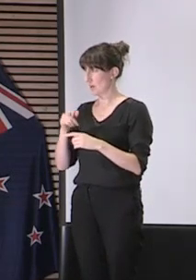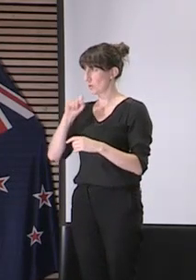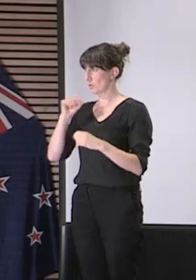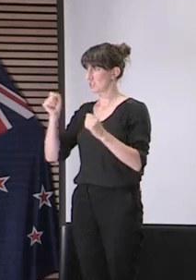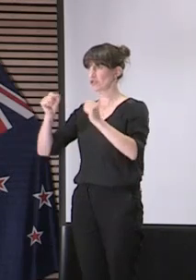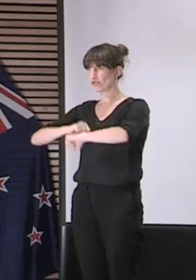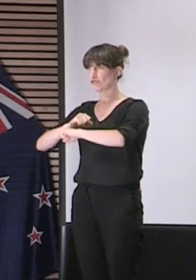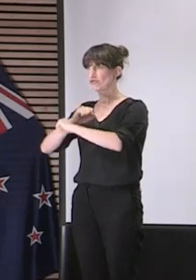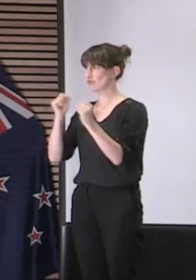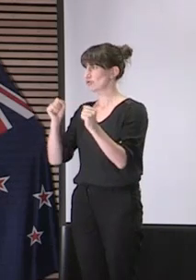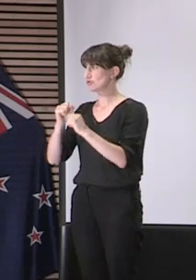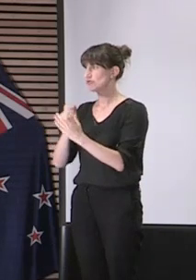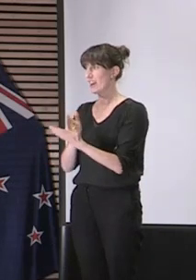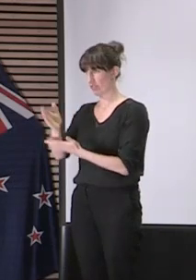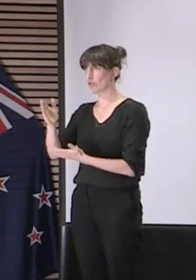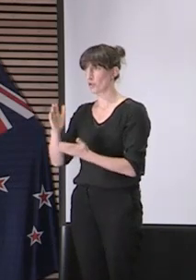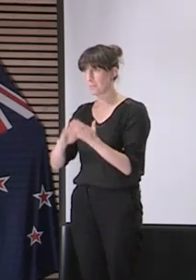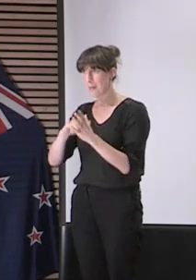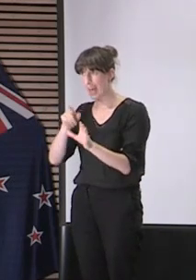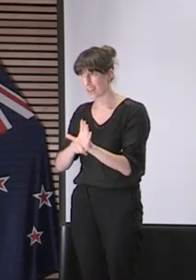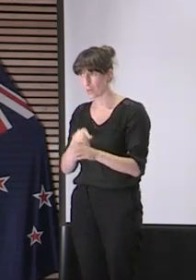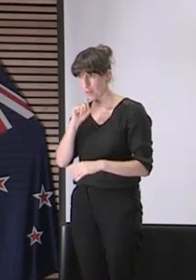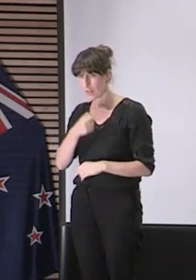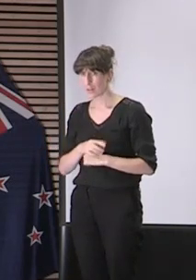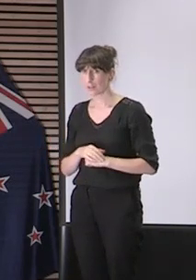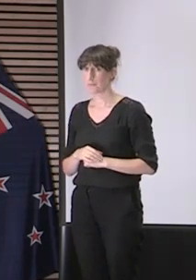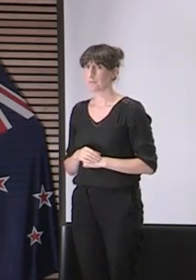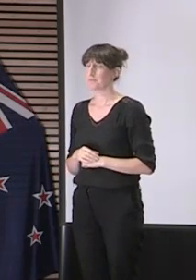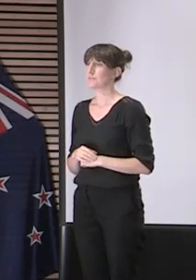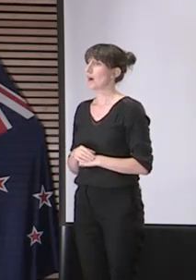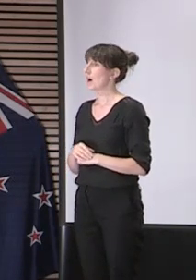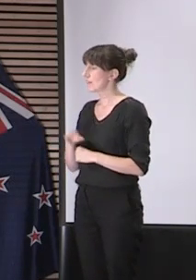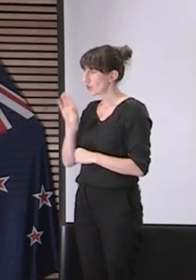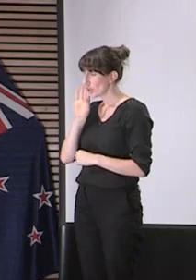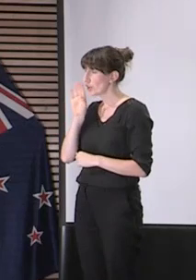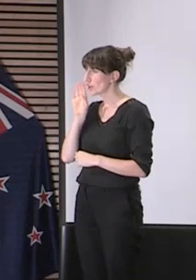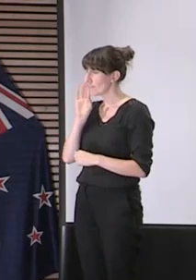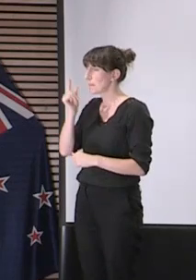others from other... Are you aware of lab workers still planning to strike through to May?